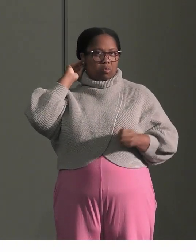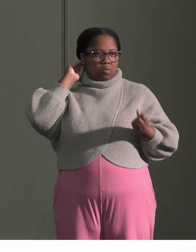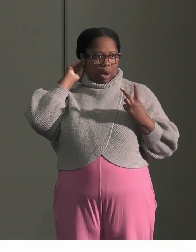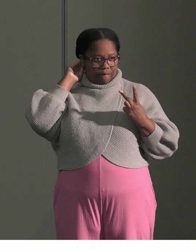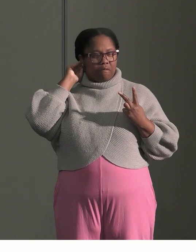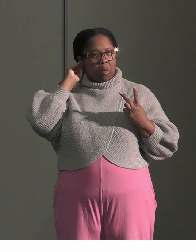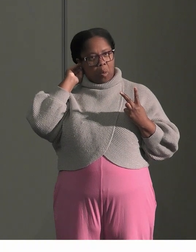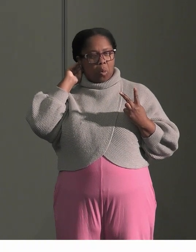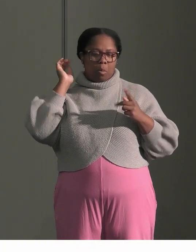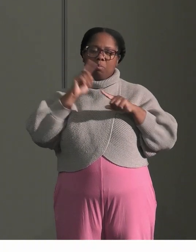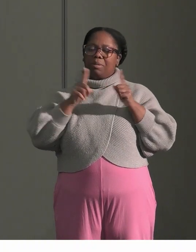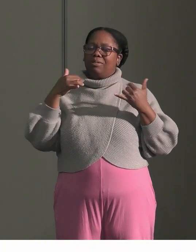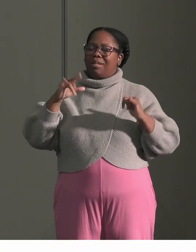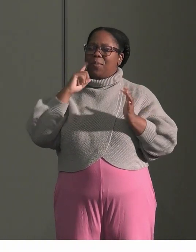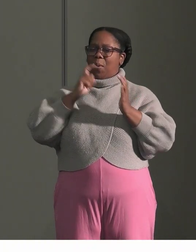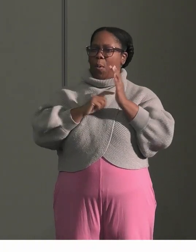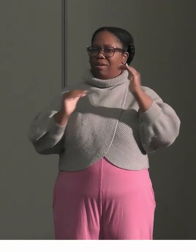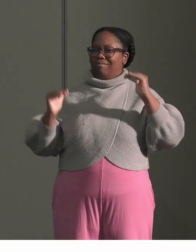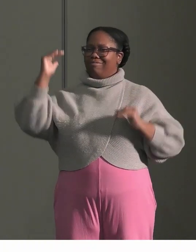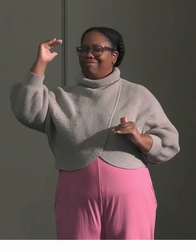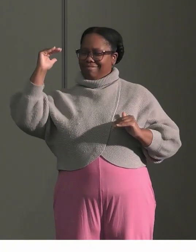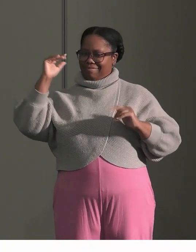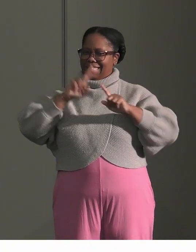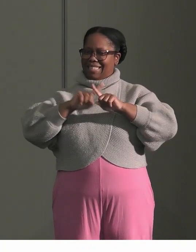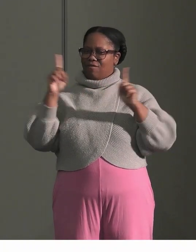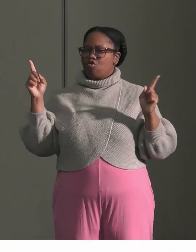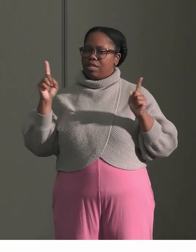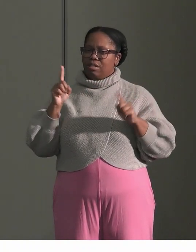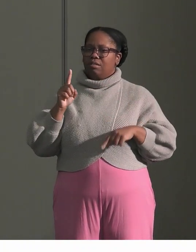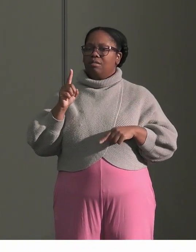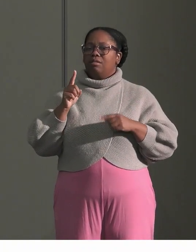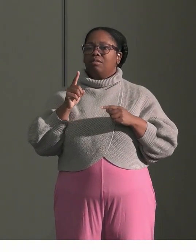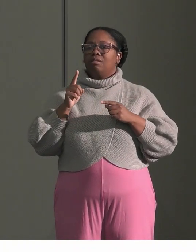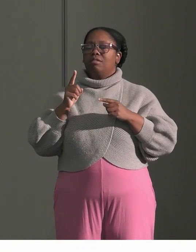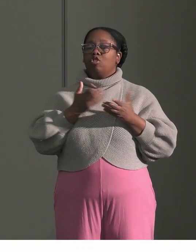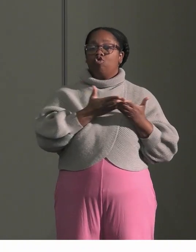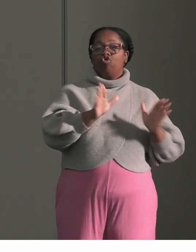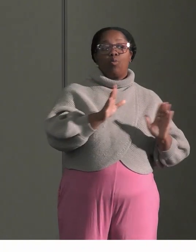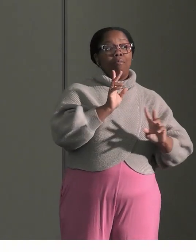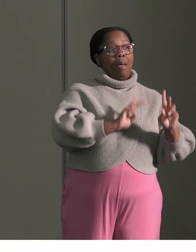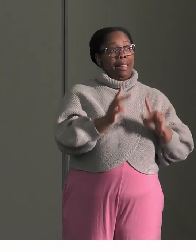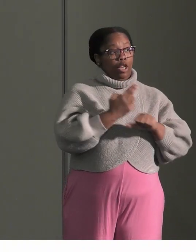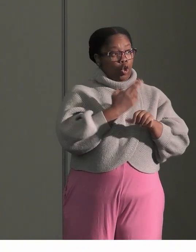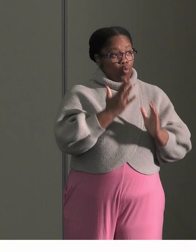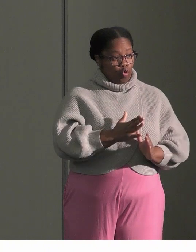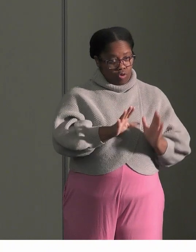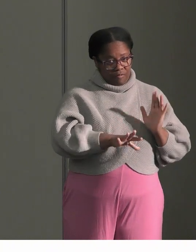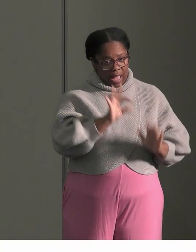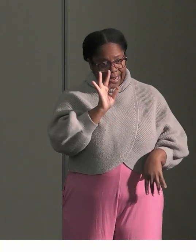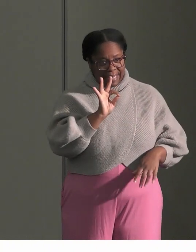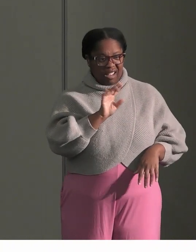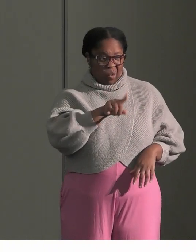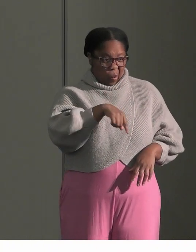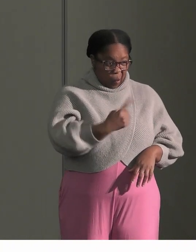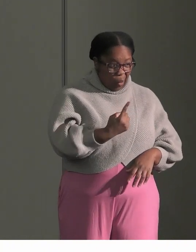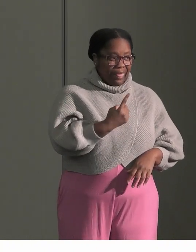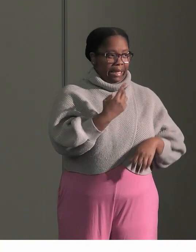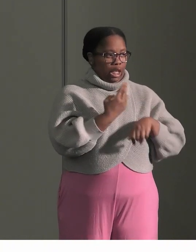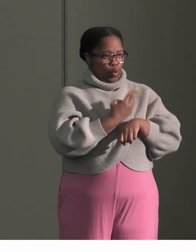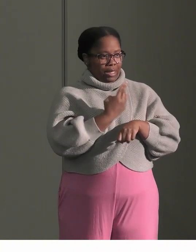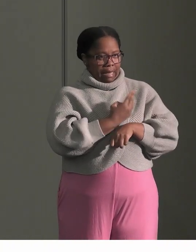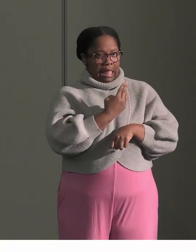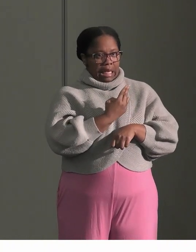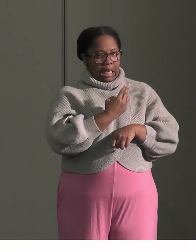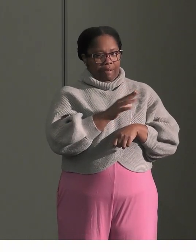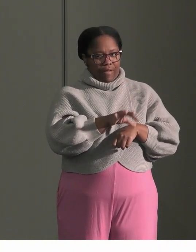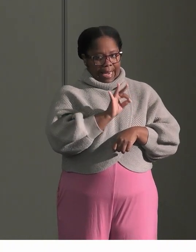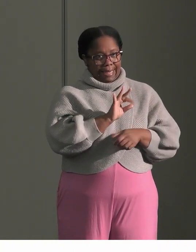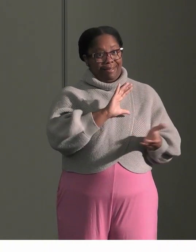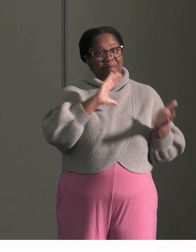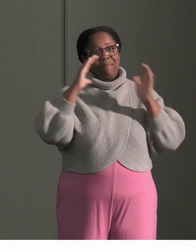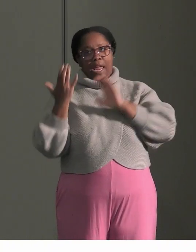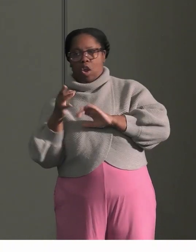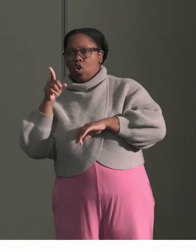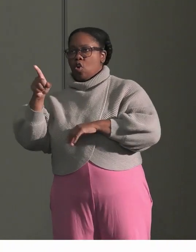see the difference in terms of Gen Pop users and finding only usability versus assistive technology